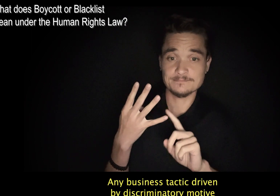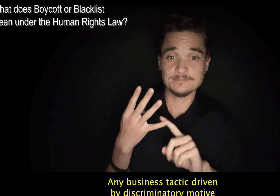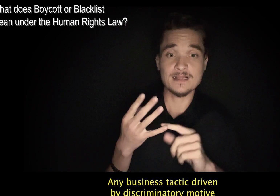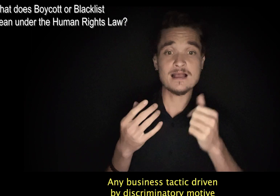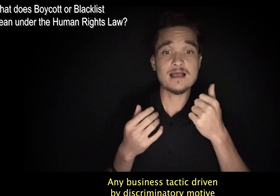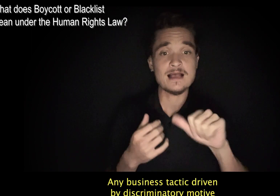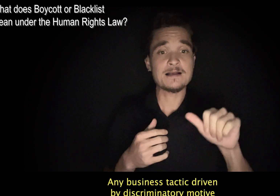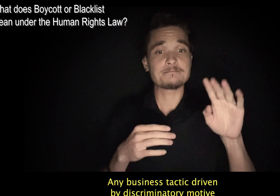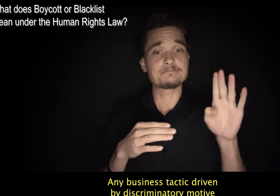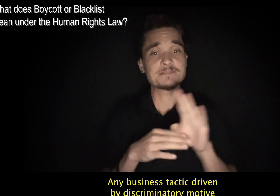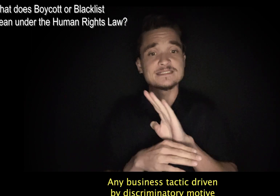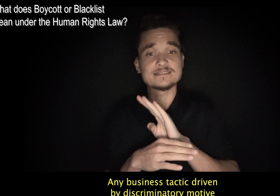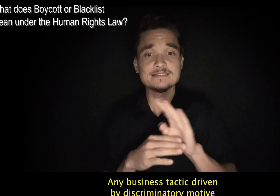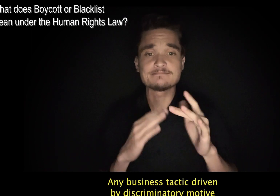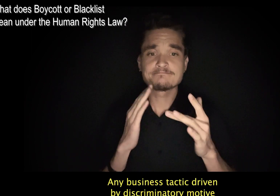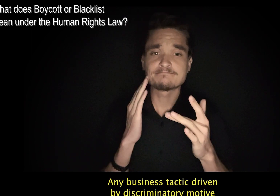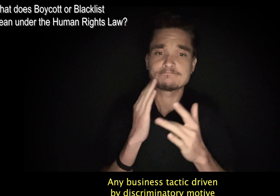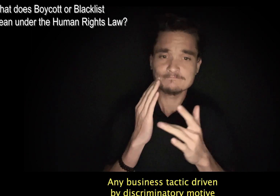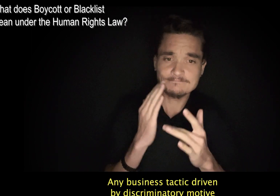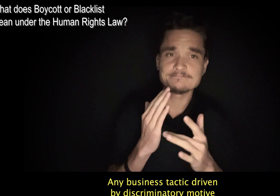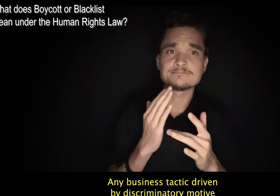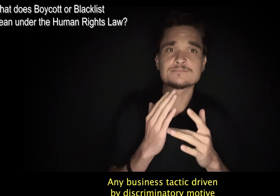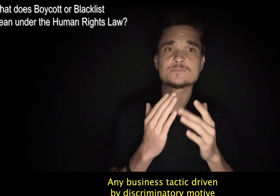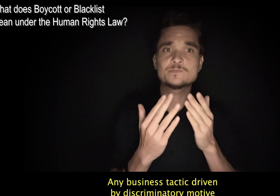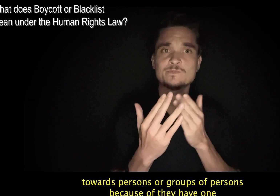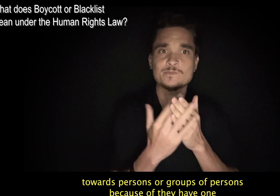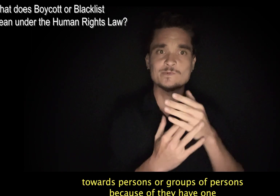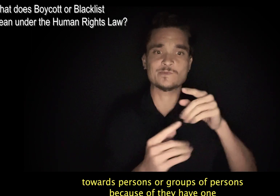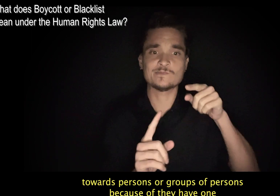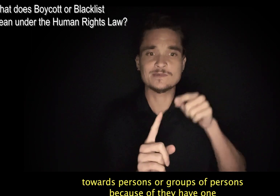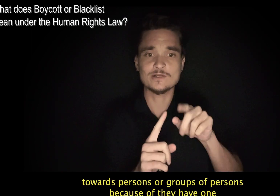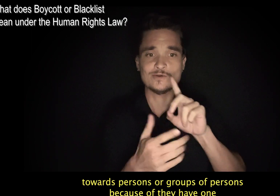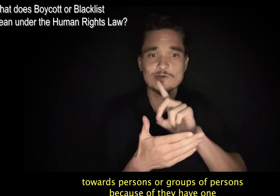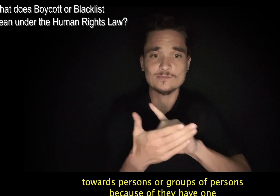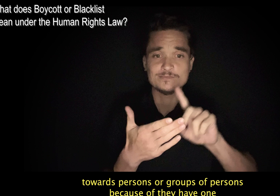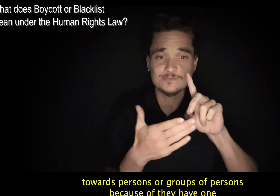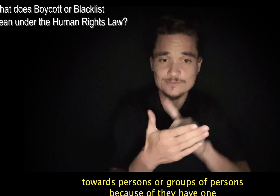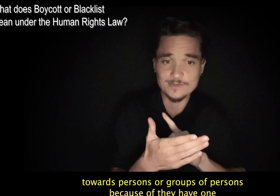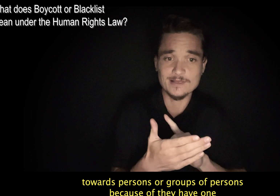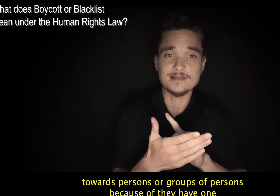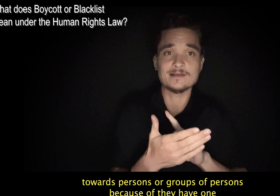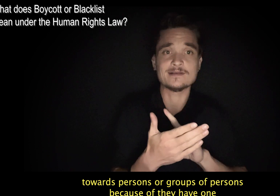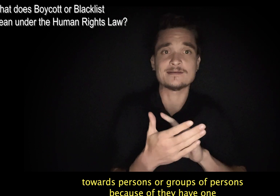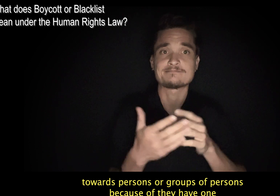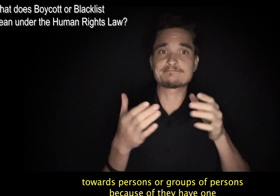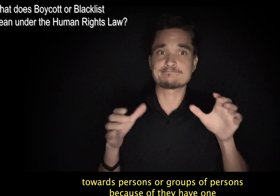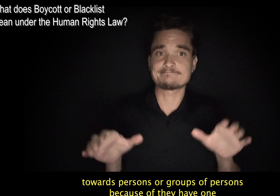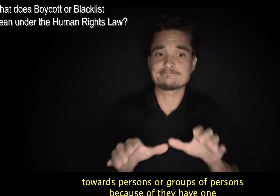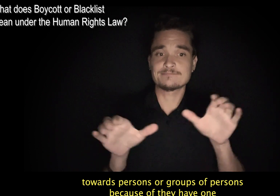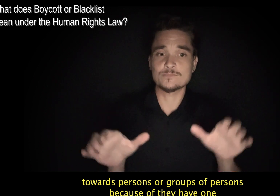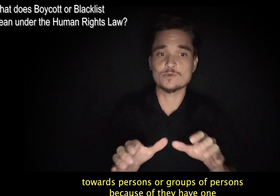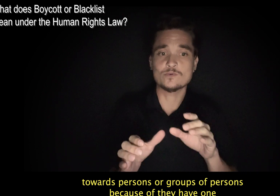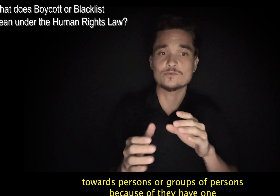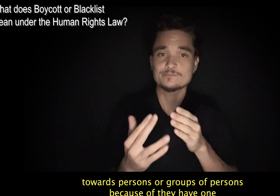Any business tactic driven by discriminatory motive towards persons or groups of persons because of they have one